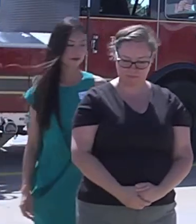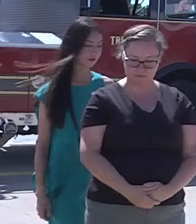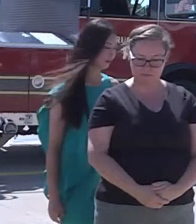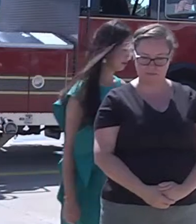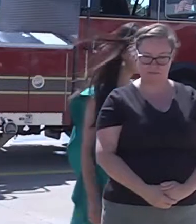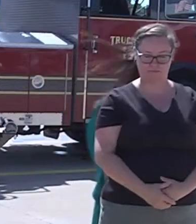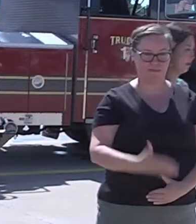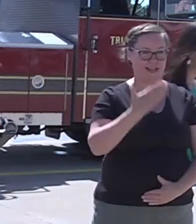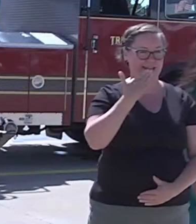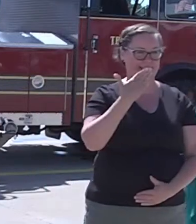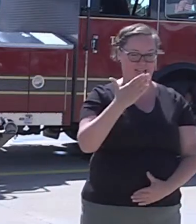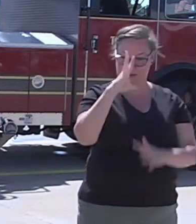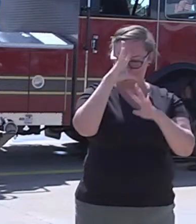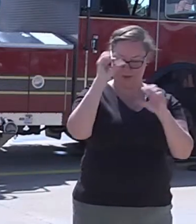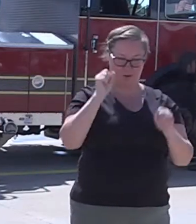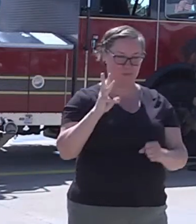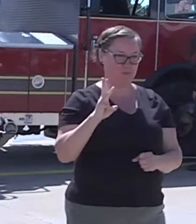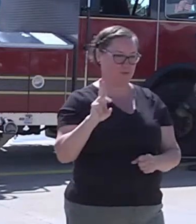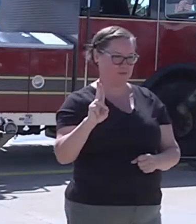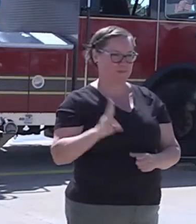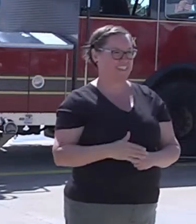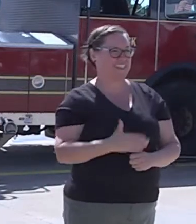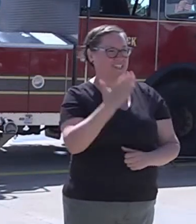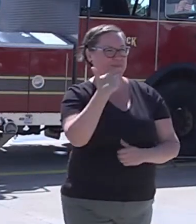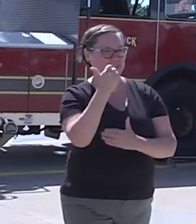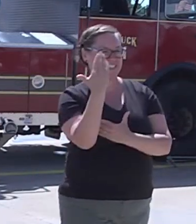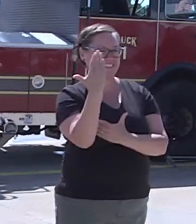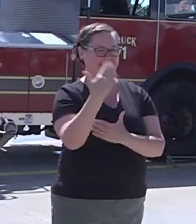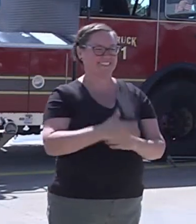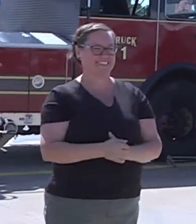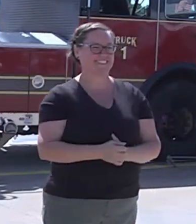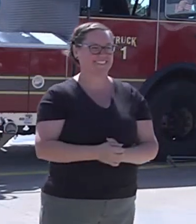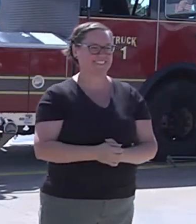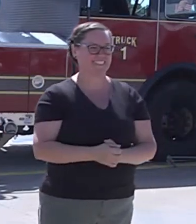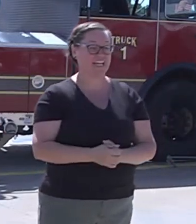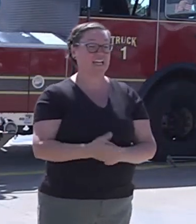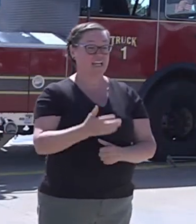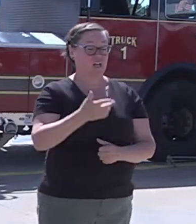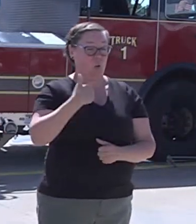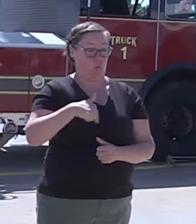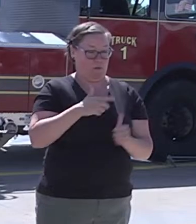thank you mayor wo good morning everyone as we prepare for the fireworks season we want